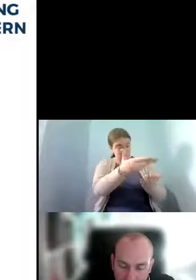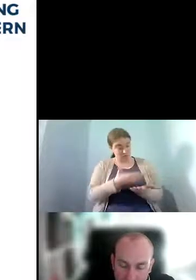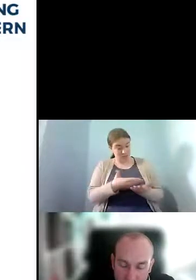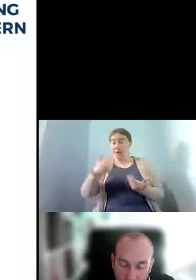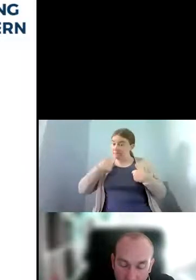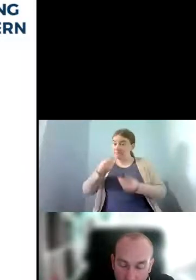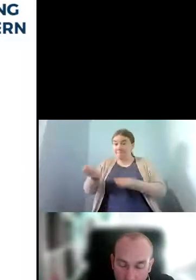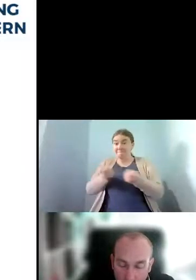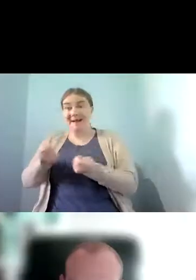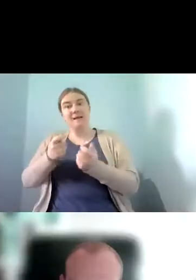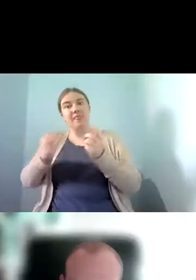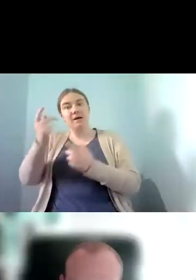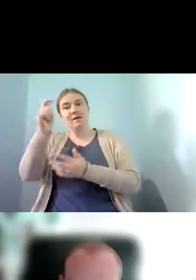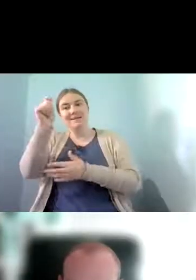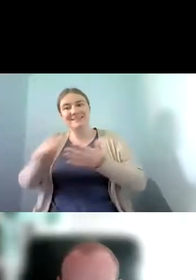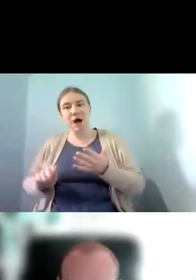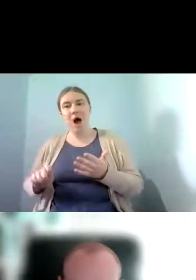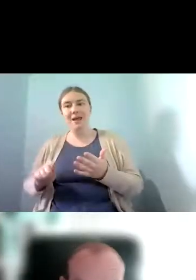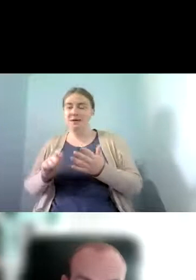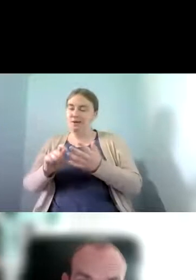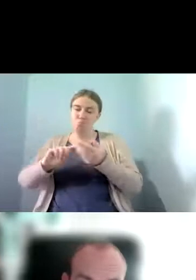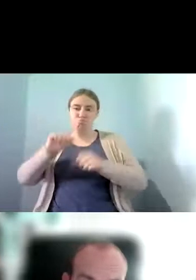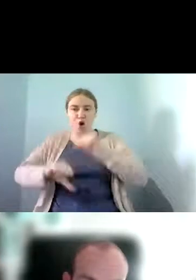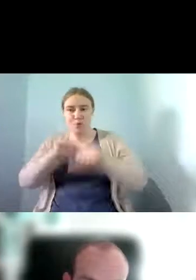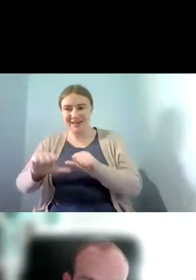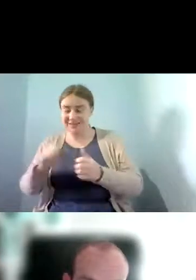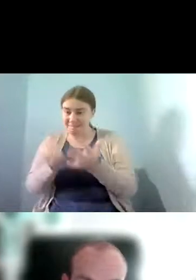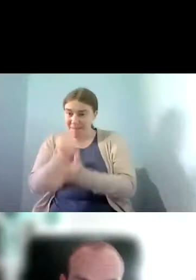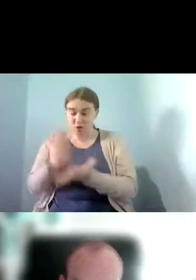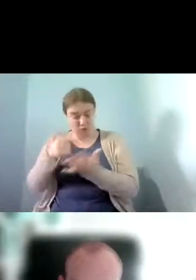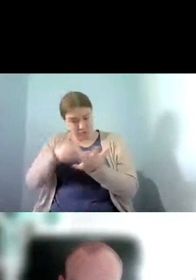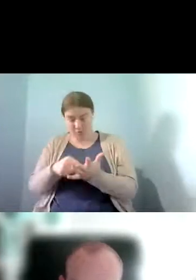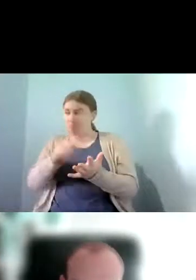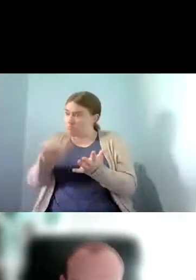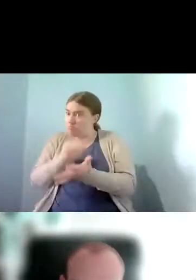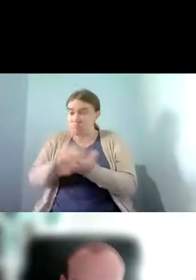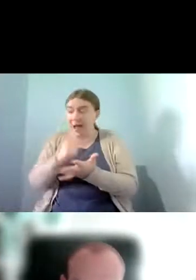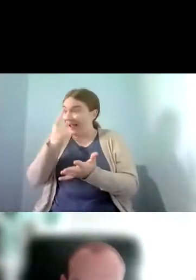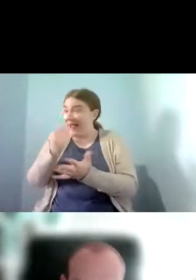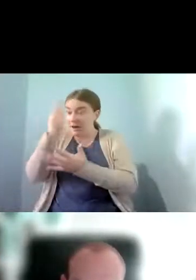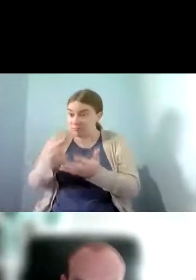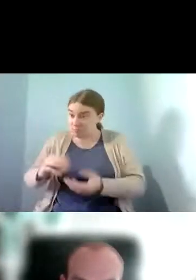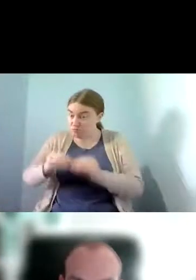ensure we have a buildable design help resolve any issues found during construction and perhaps most